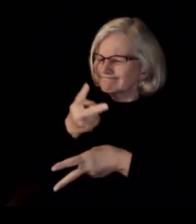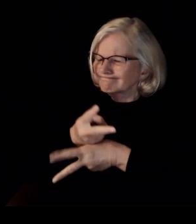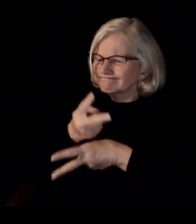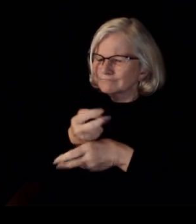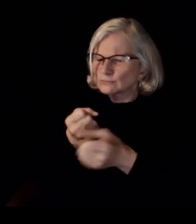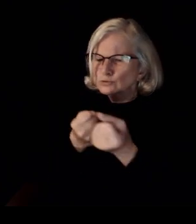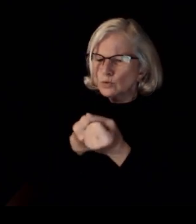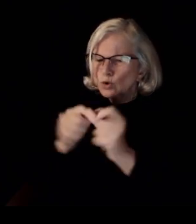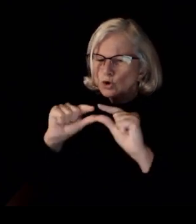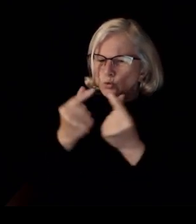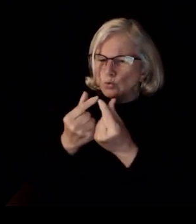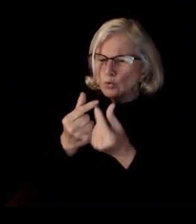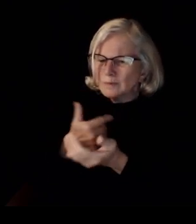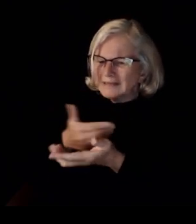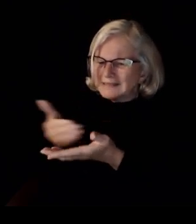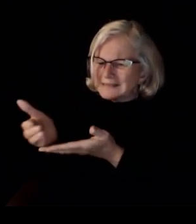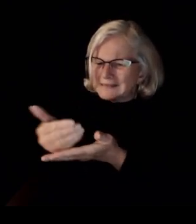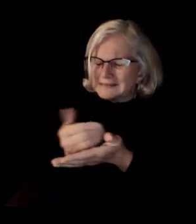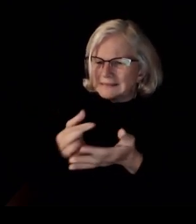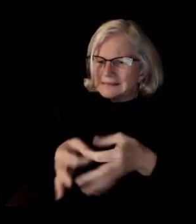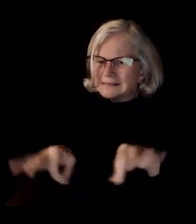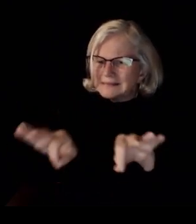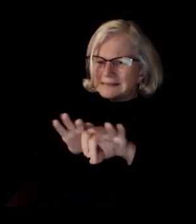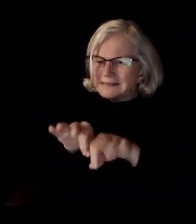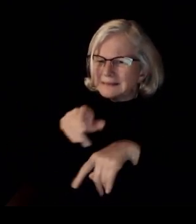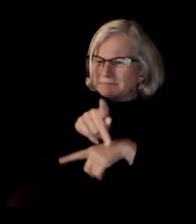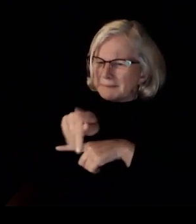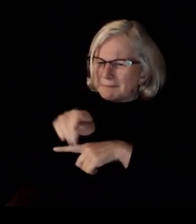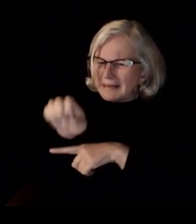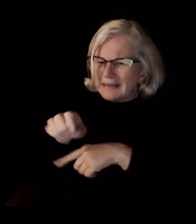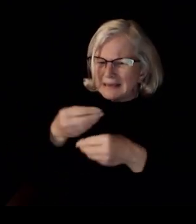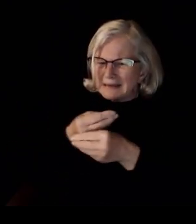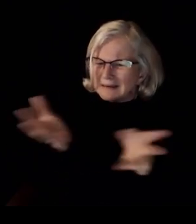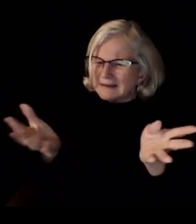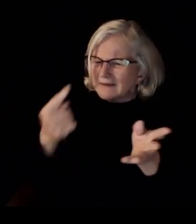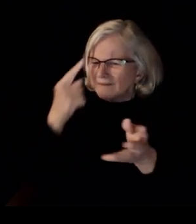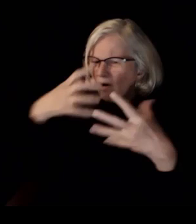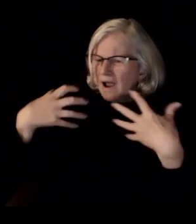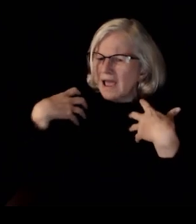to one that's been considerably more stable. We've been successful in acquiring PPE to